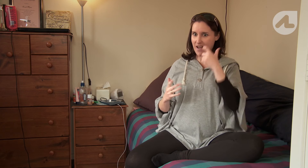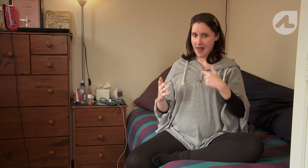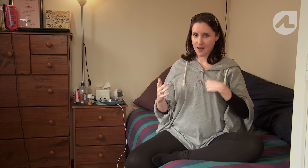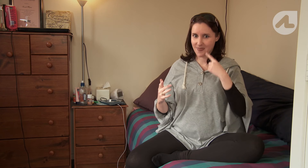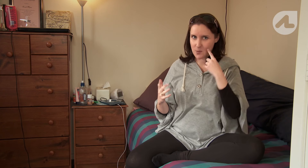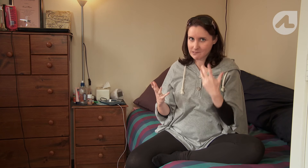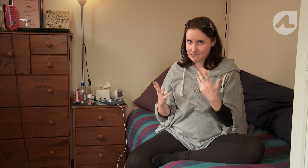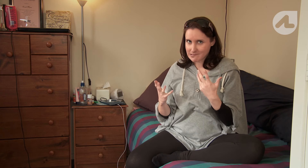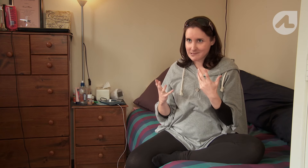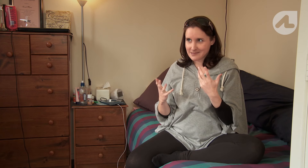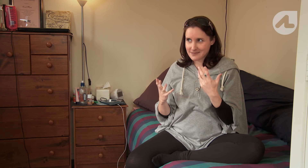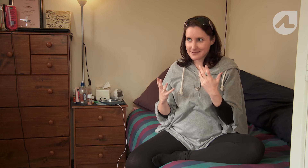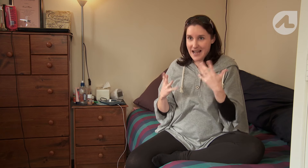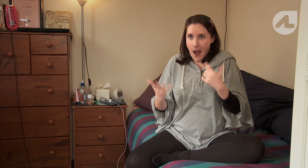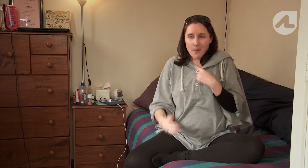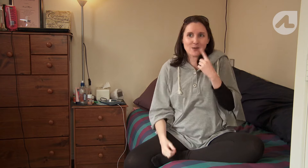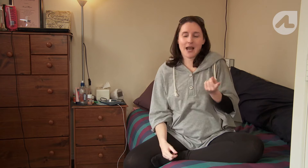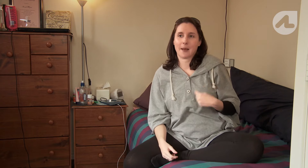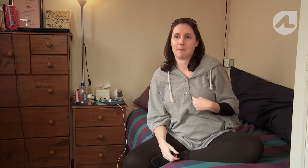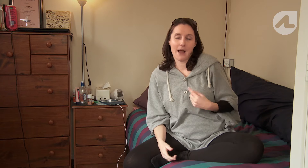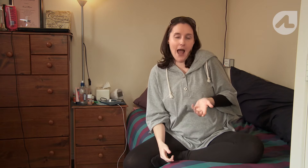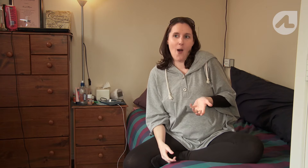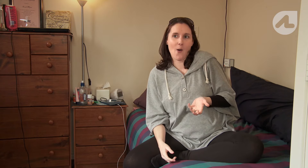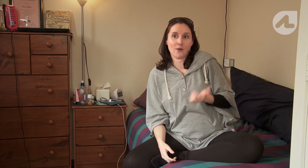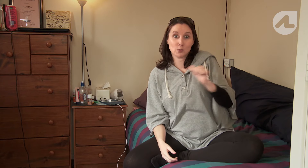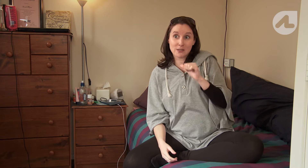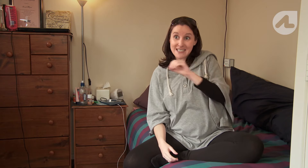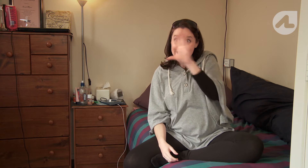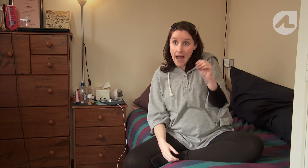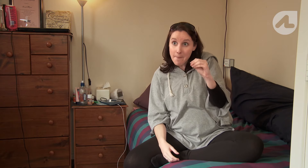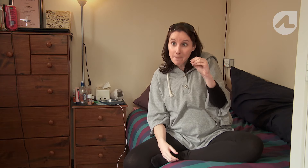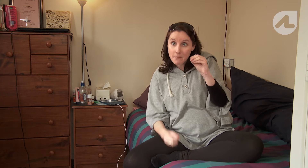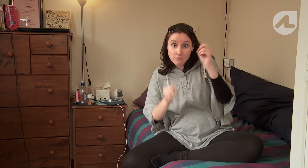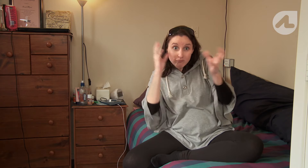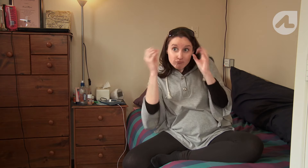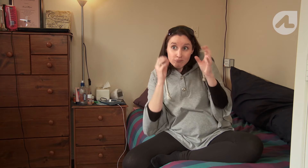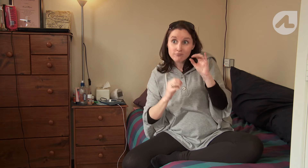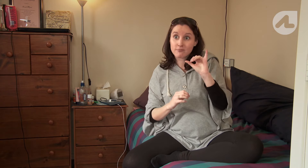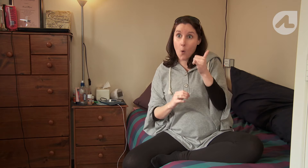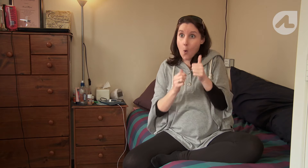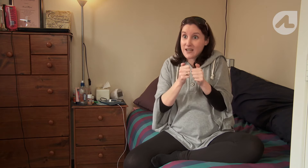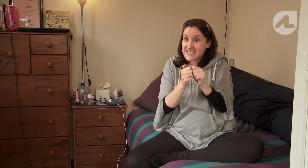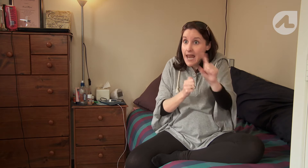When I found out I thought how am I going to tell him? Should I Skype him? Should I send him a txt?